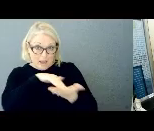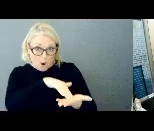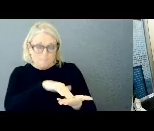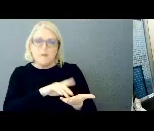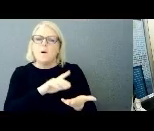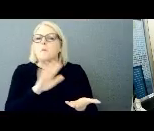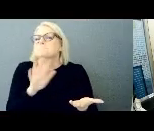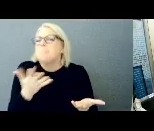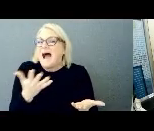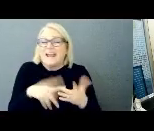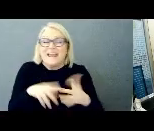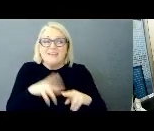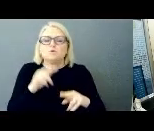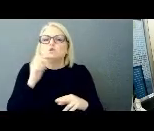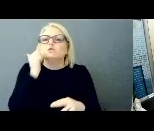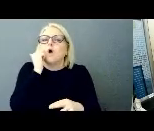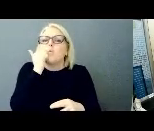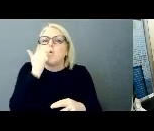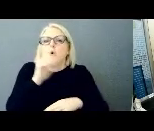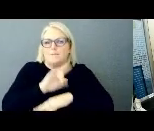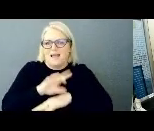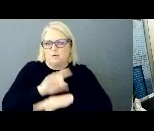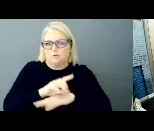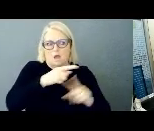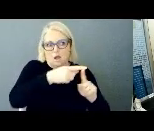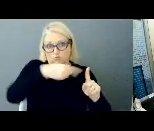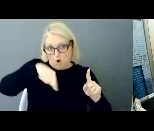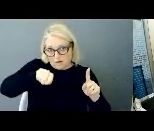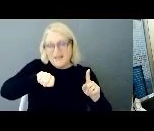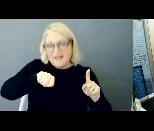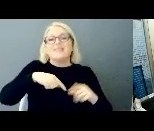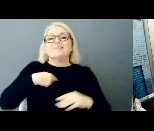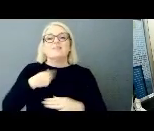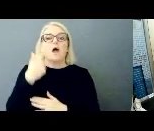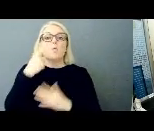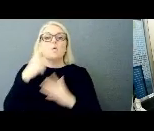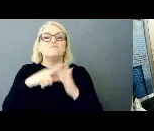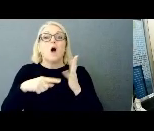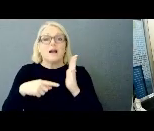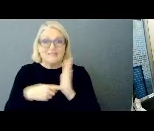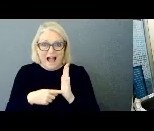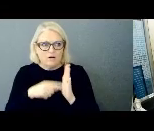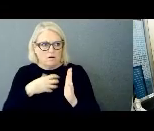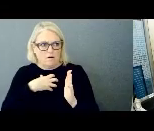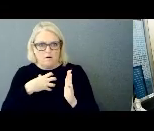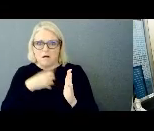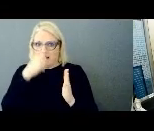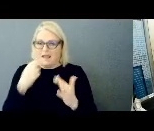you find all these entitlements they haven't had to the tune of $6 1/2 thousand more into people's homes,